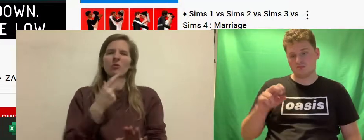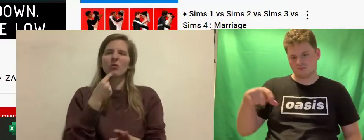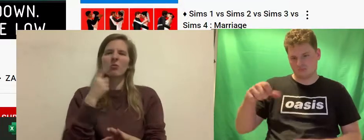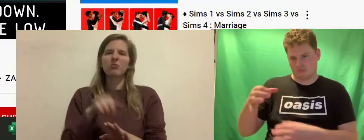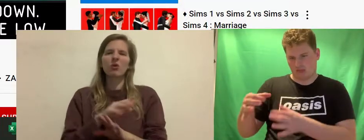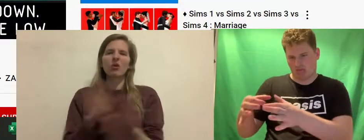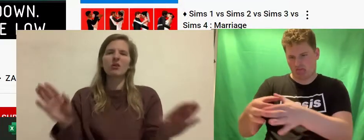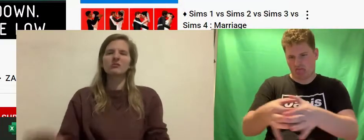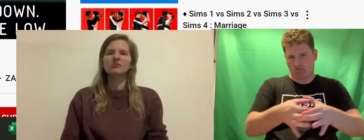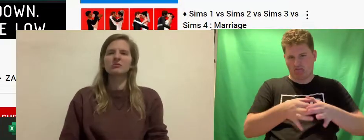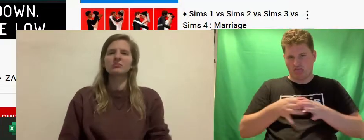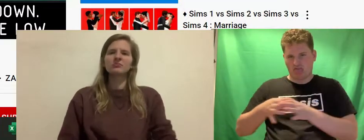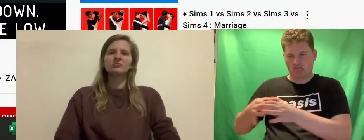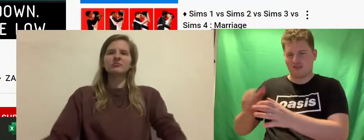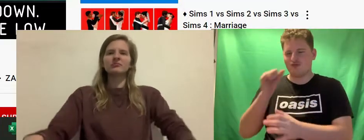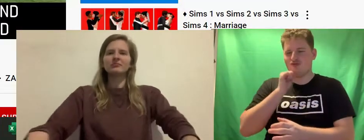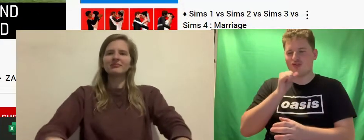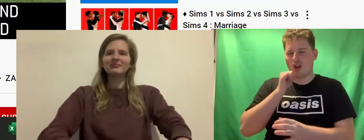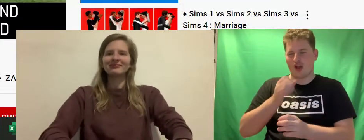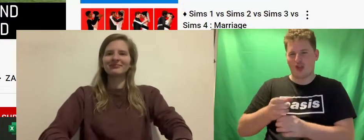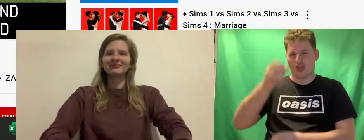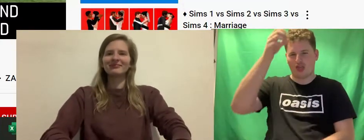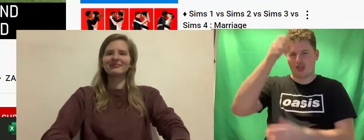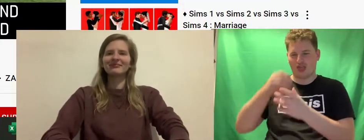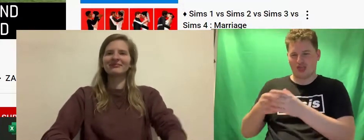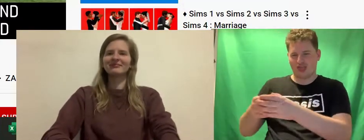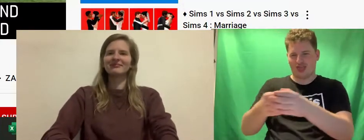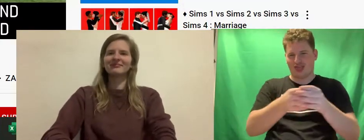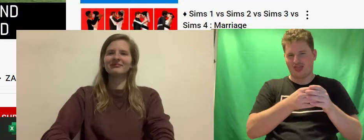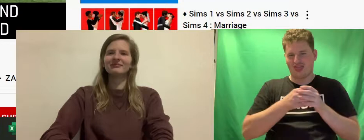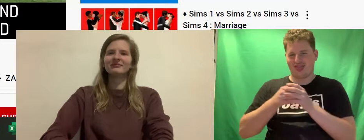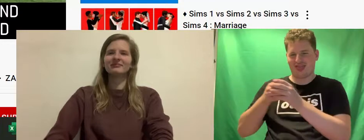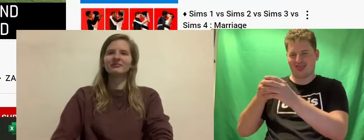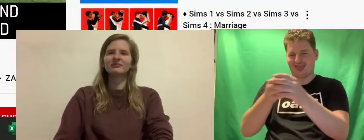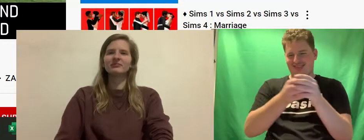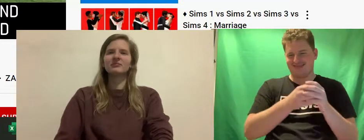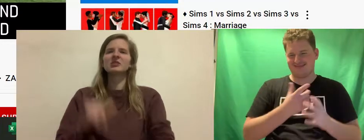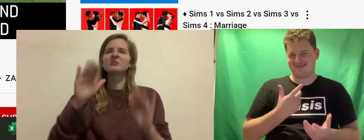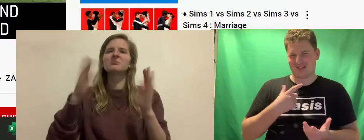A: not very comfortable setting, we have to steer with the help of the green wheel (you probably know what's going on)